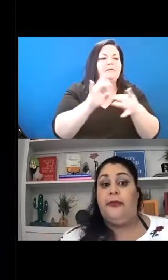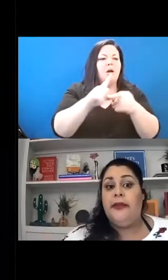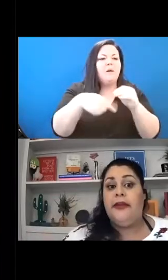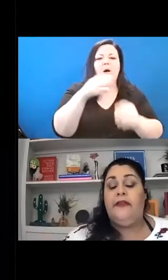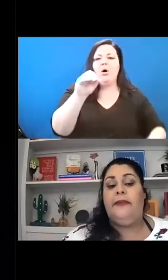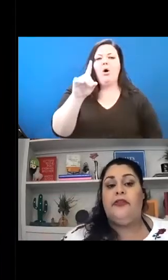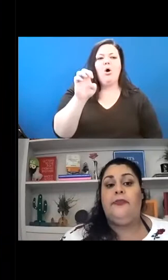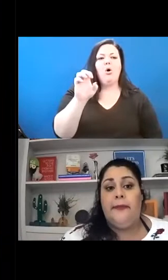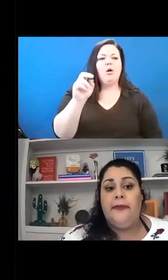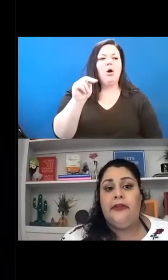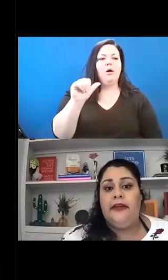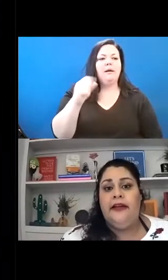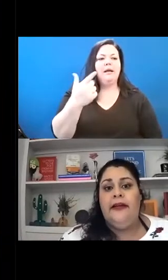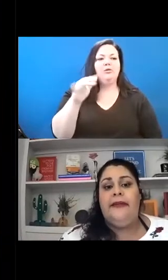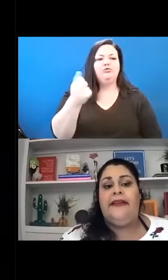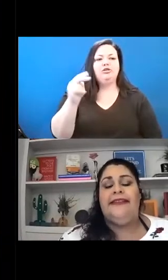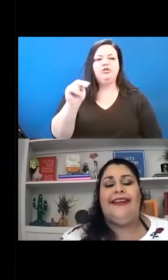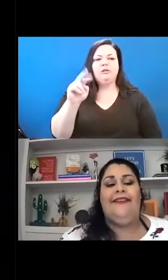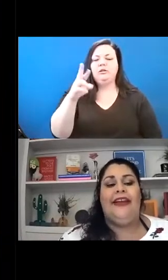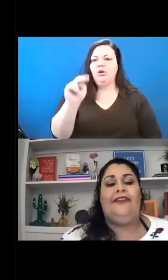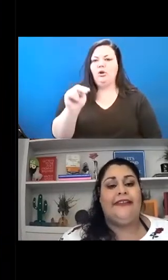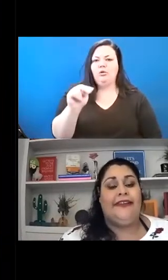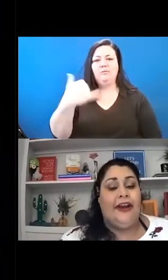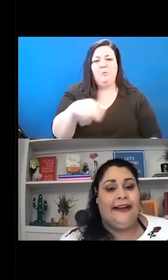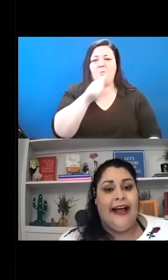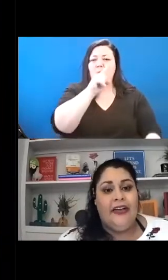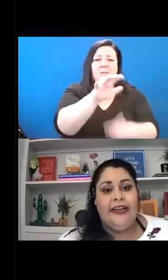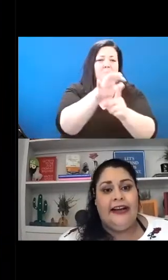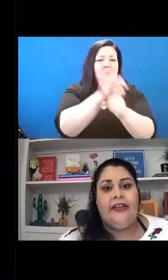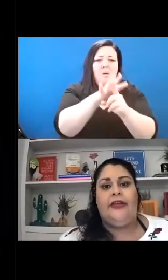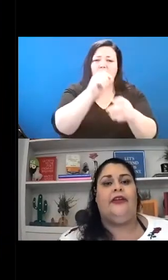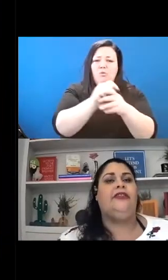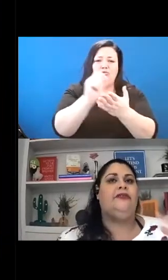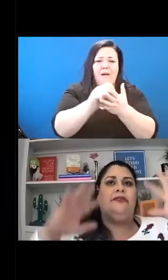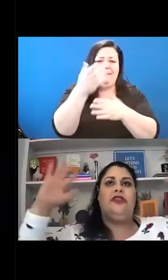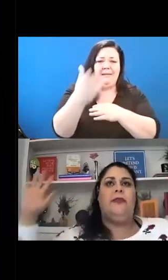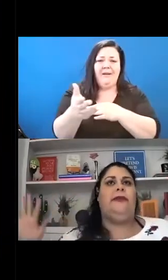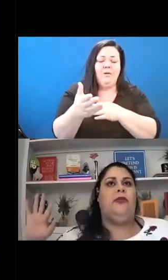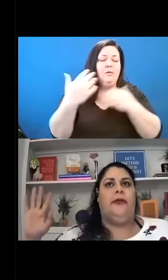of the most popular pieces of a classic writing out there though there are so many more by many